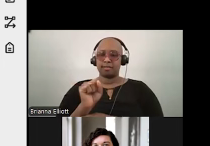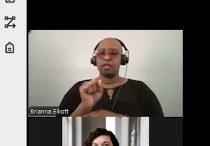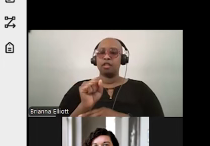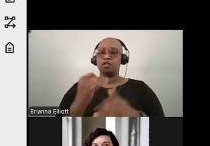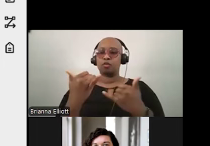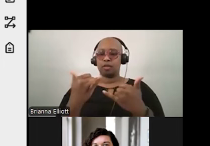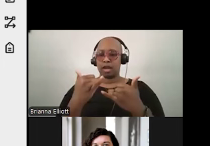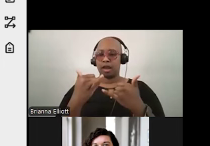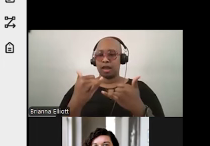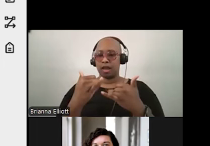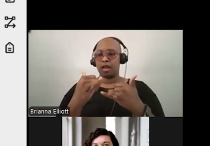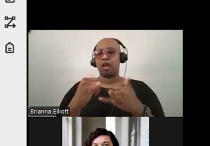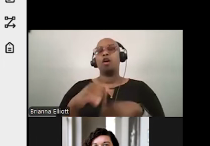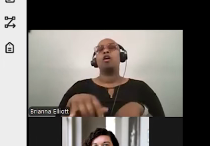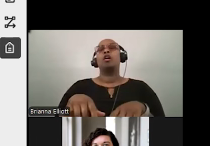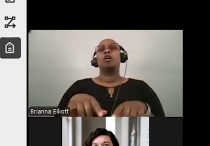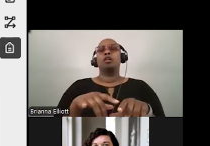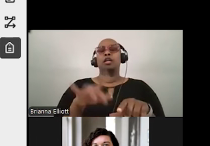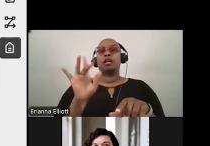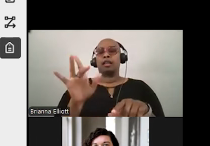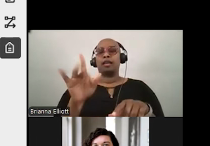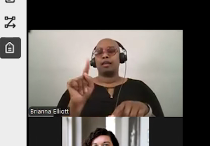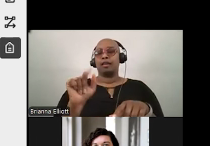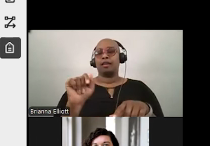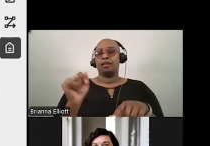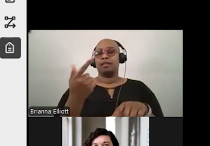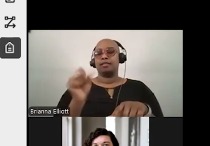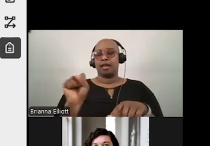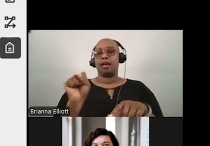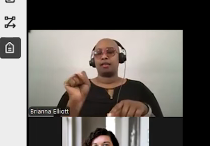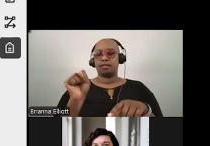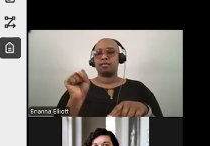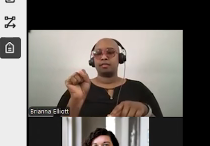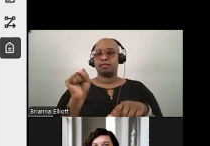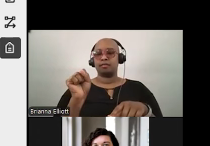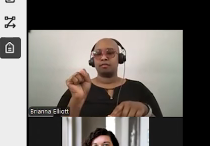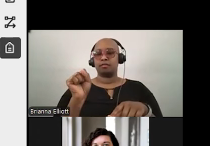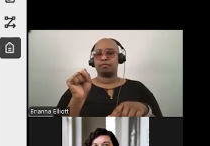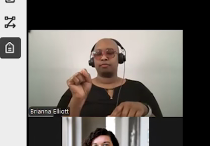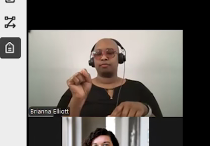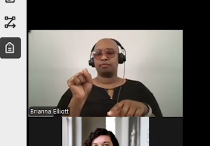can go to our tags panel. We can show that in our tags panel. Remember when I said you don't want to